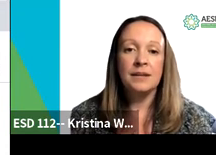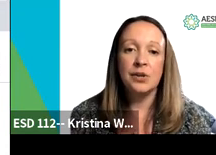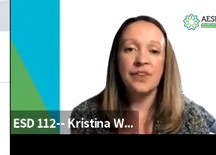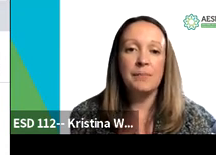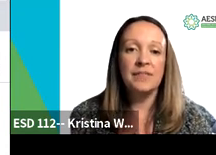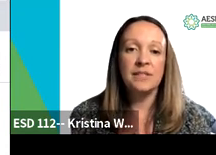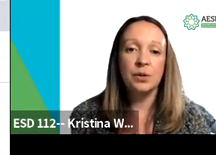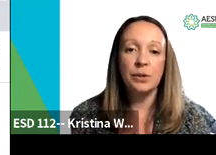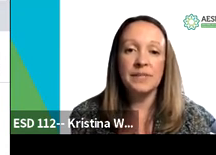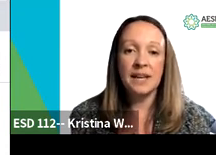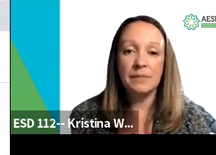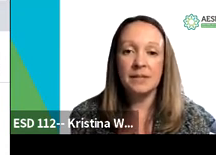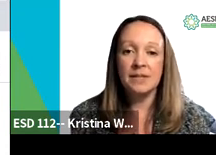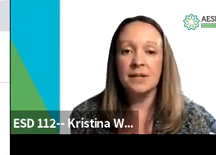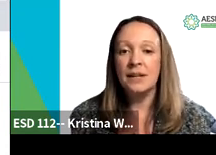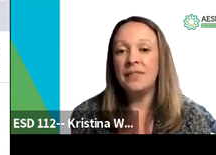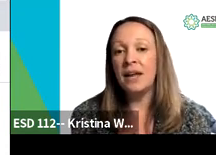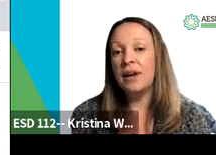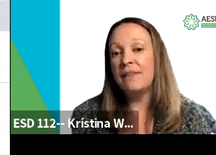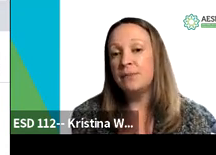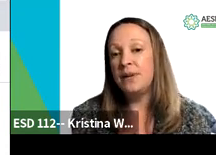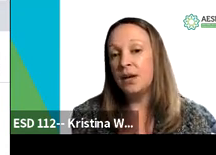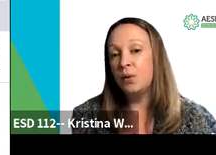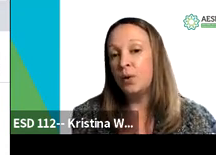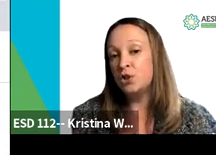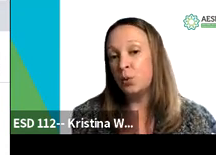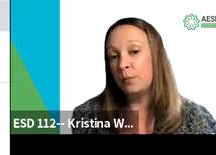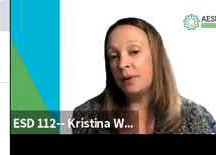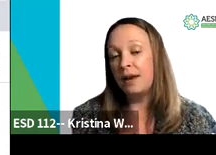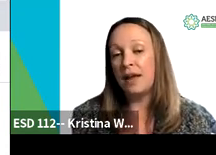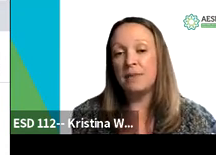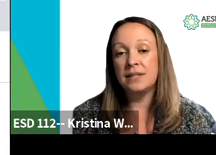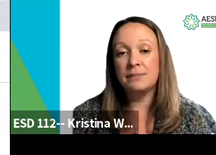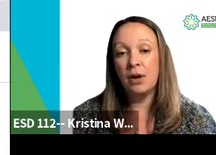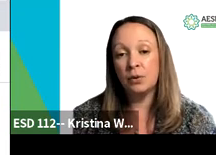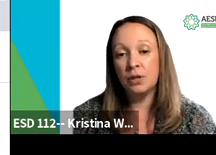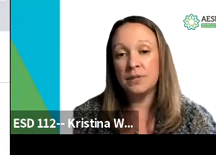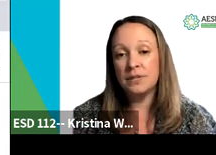ESD 112-- Kristina Wambold: So if I made this a group assignment than I would have to pick which group and I made small groups.